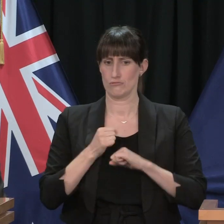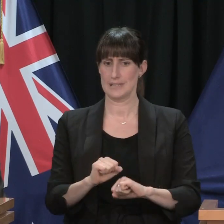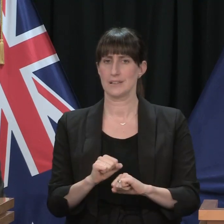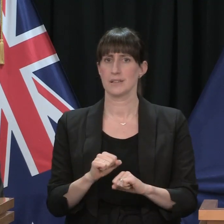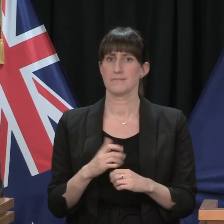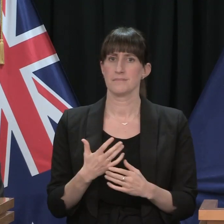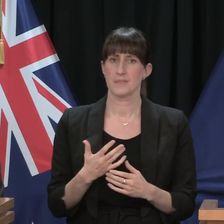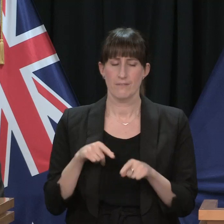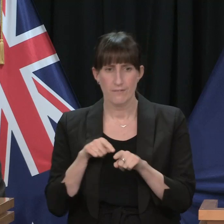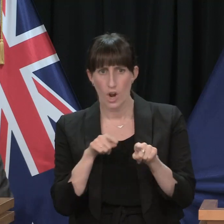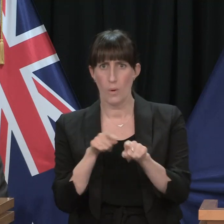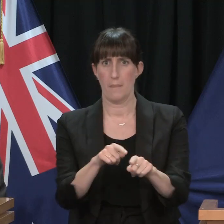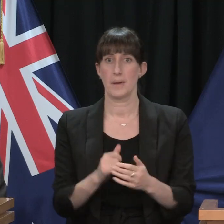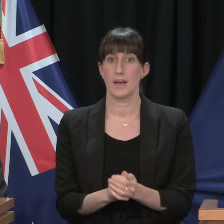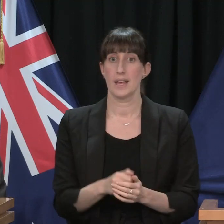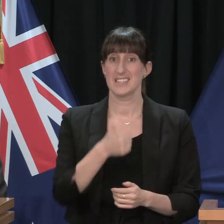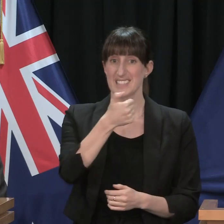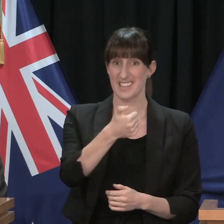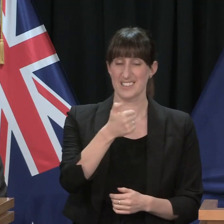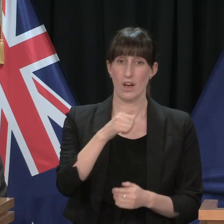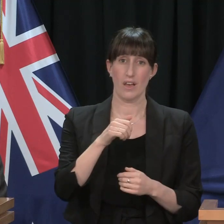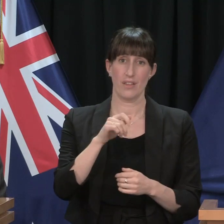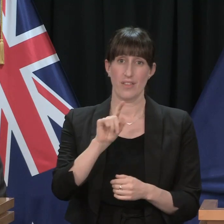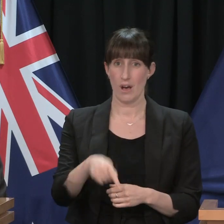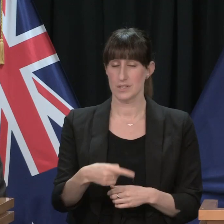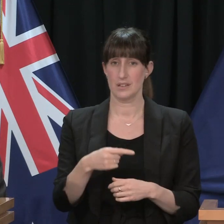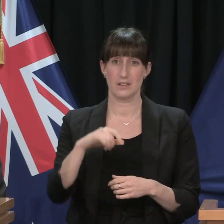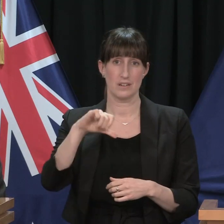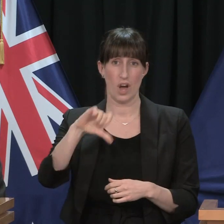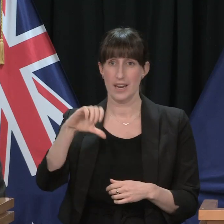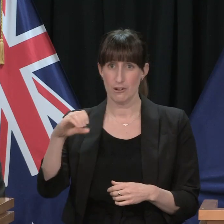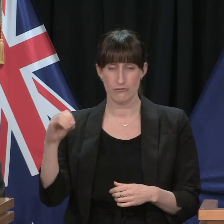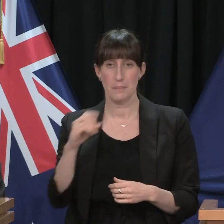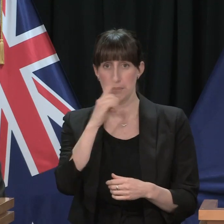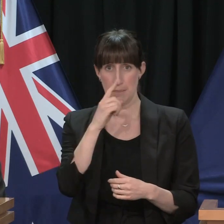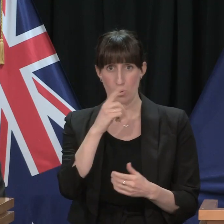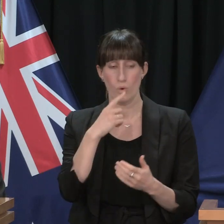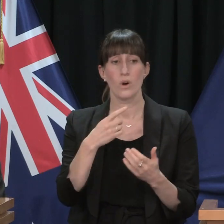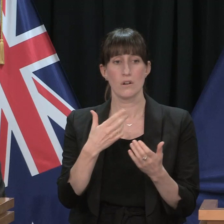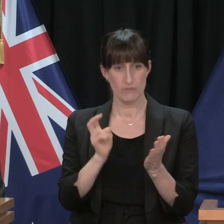COVID-19. So, as at the end of yesterday, the number of